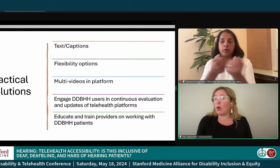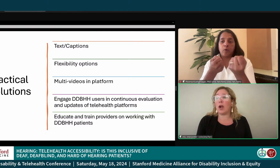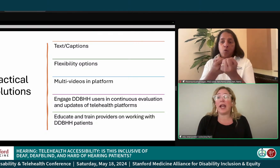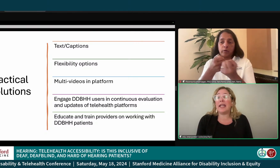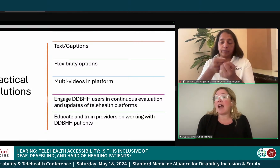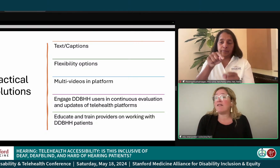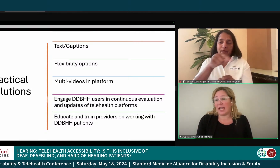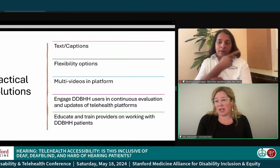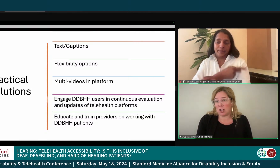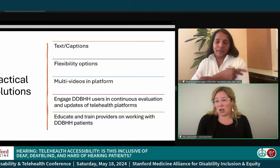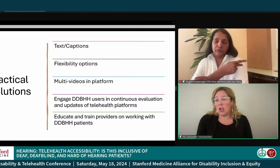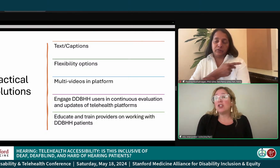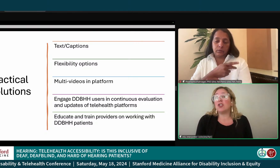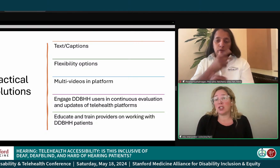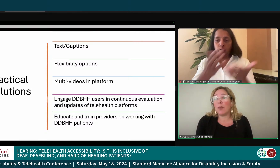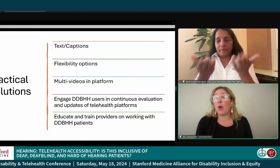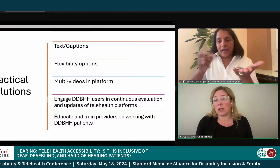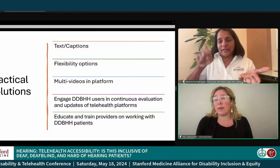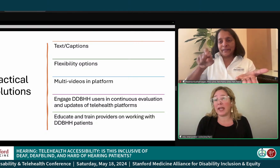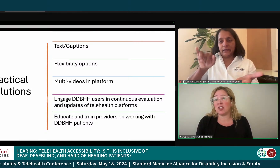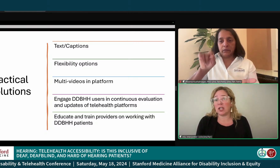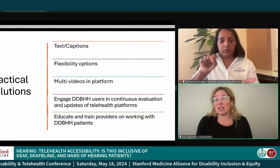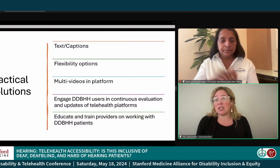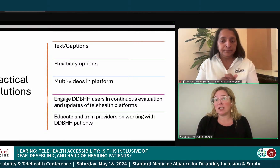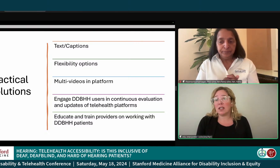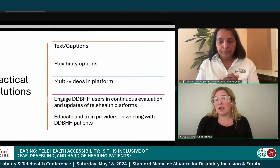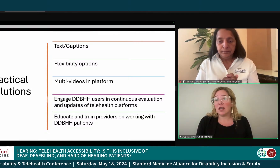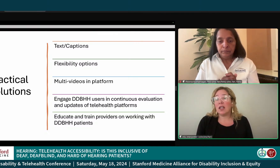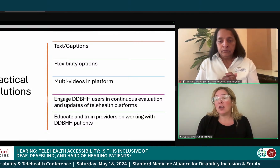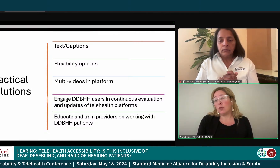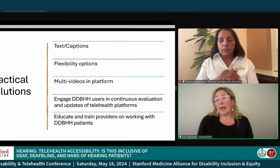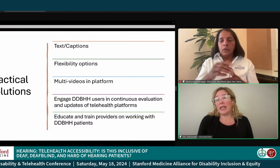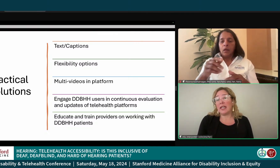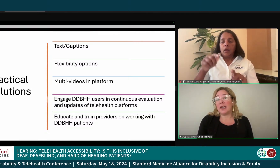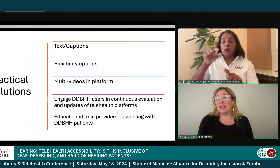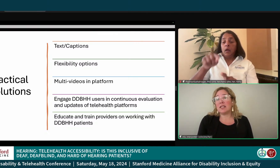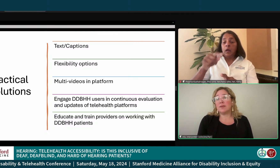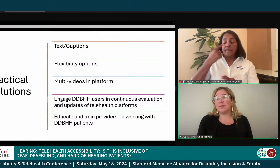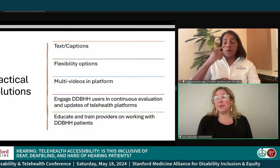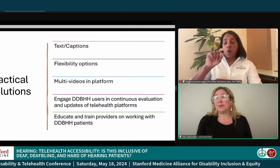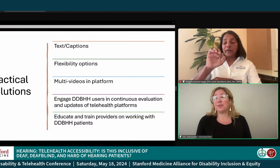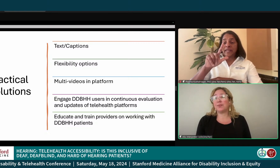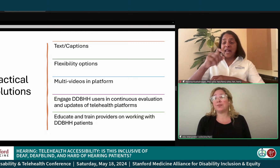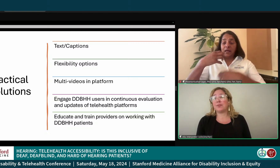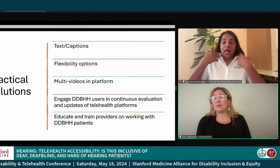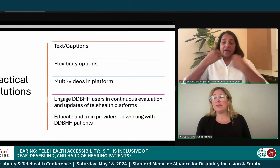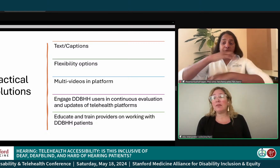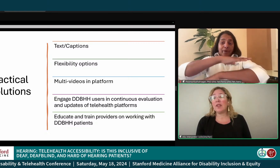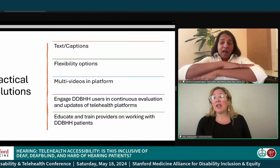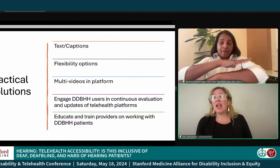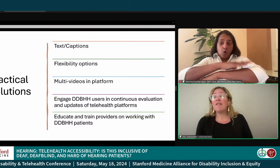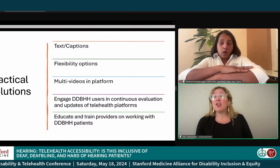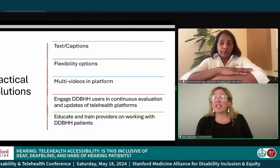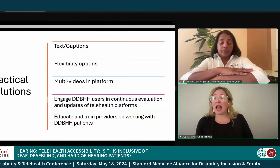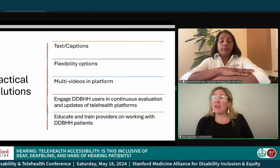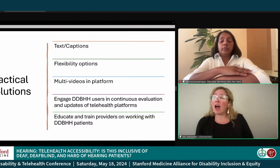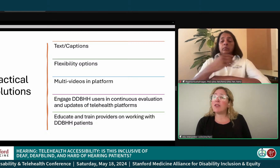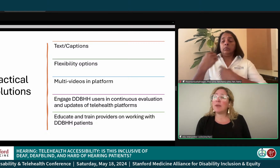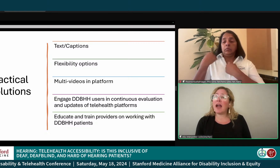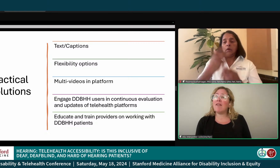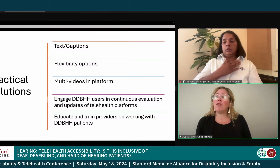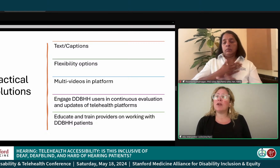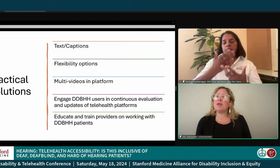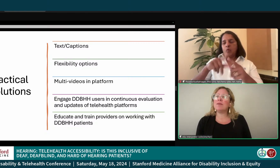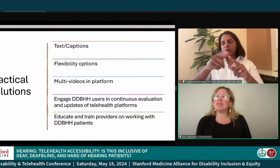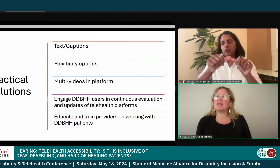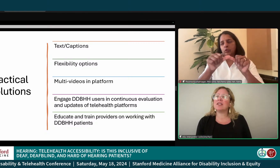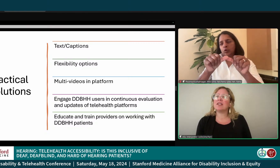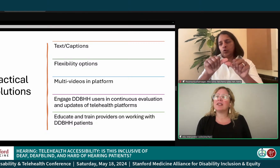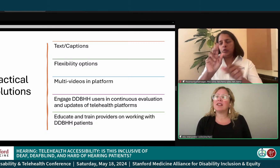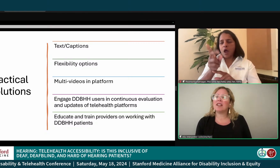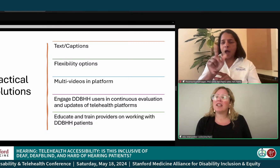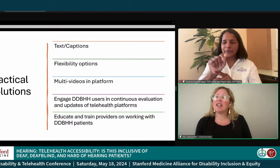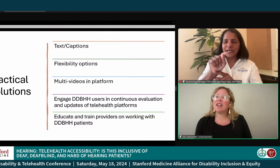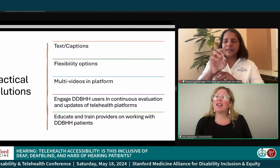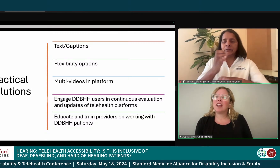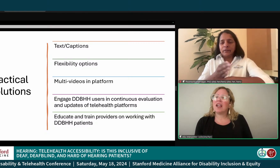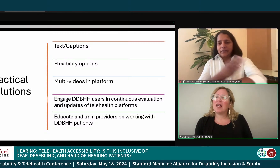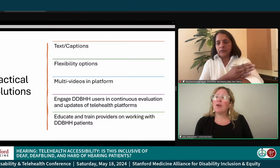or a navigator to support the patient who may need it. For telehealth platforms,